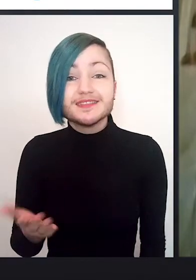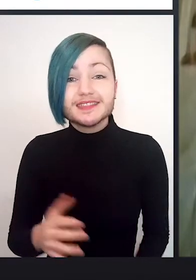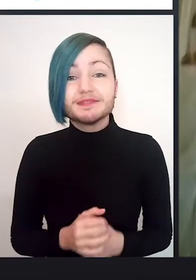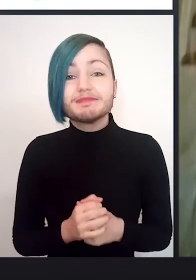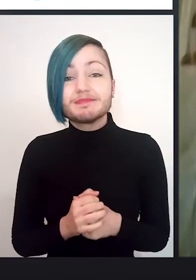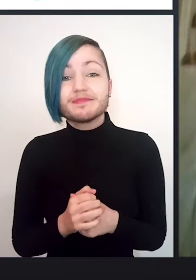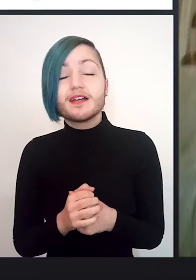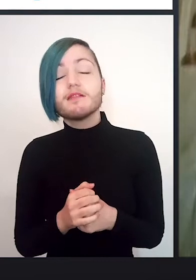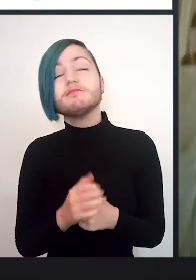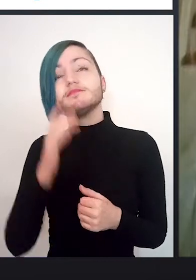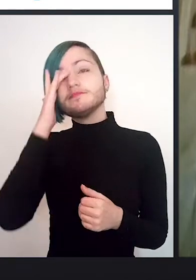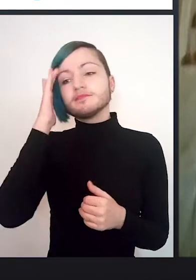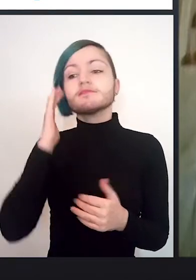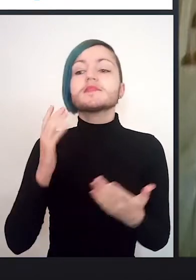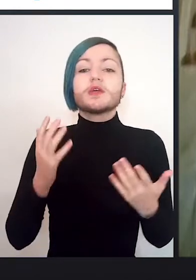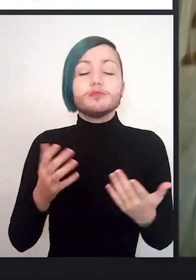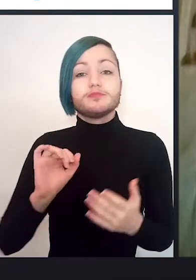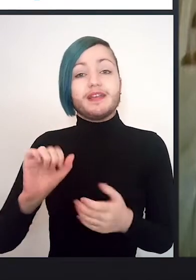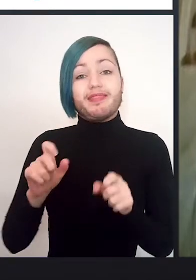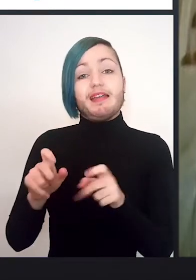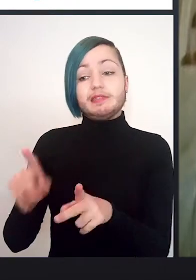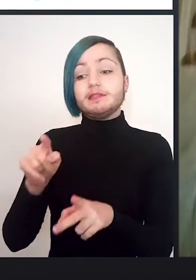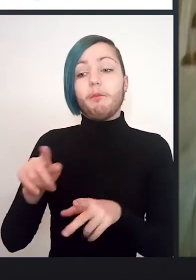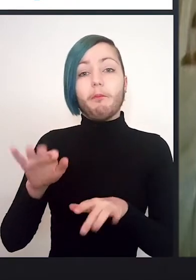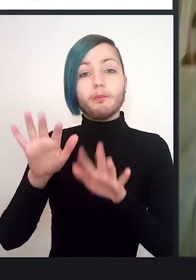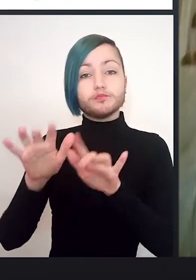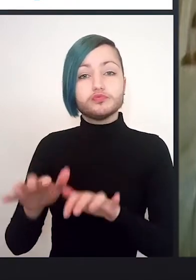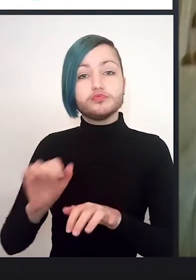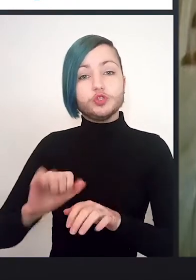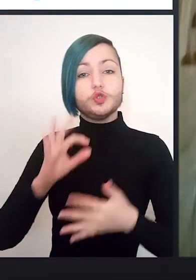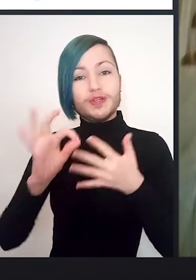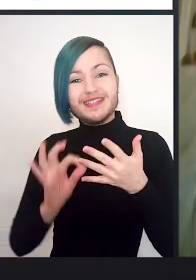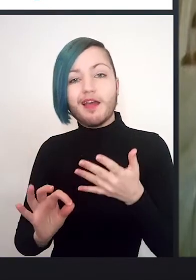And then your details are on the system so everything was explained to you about